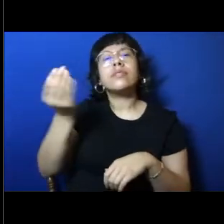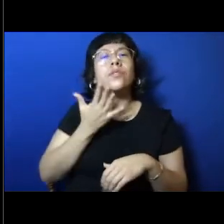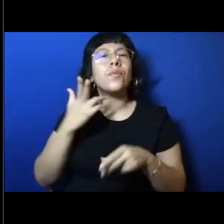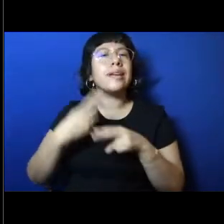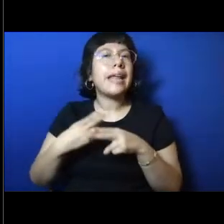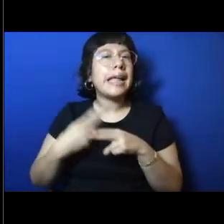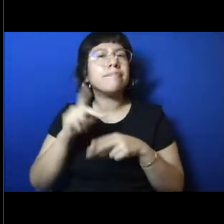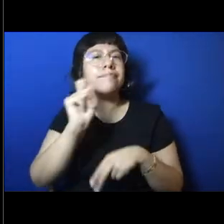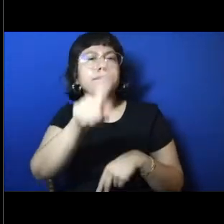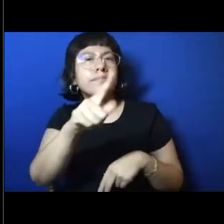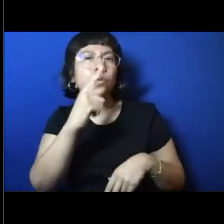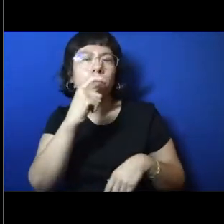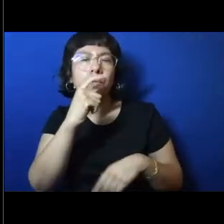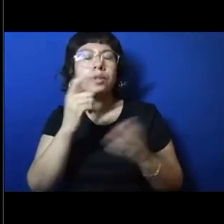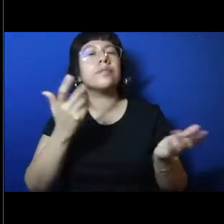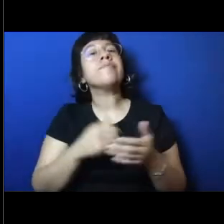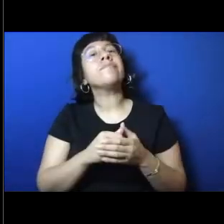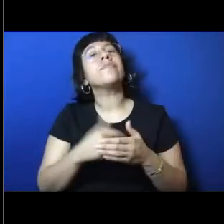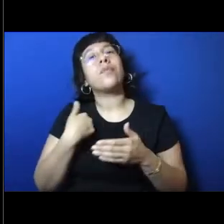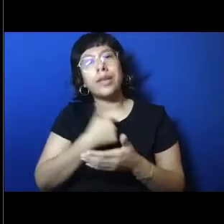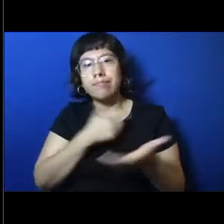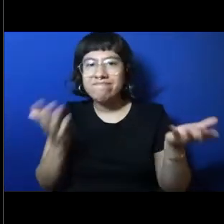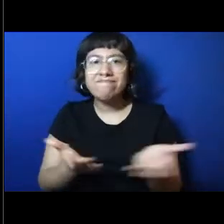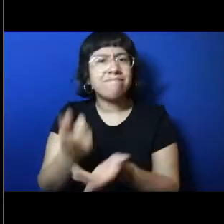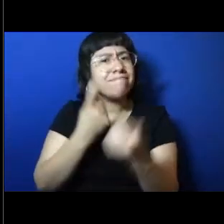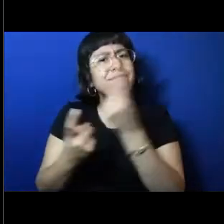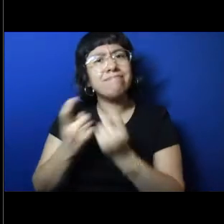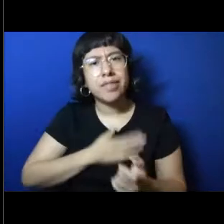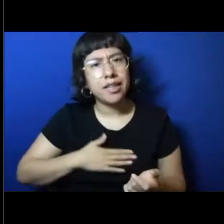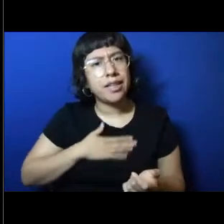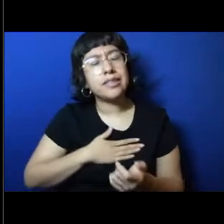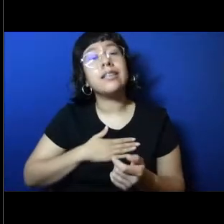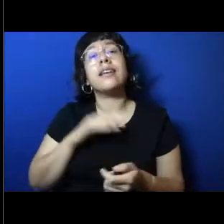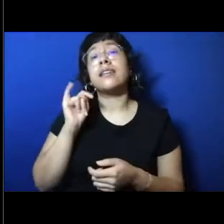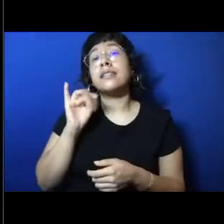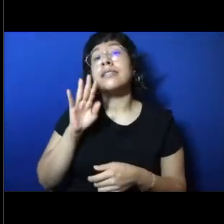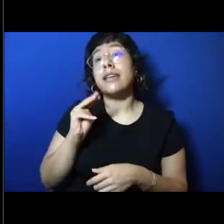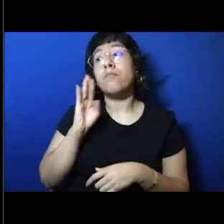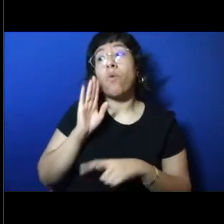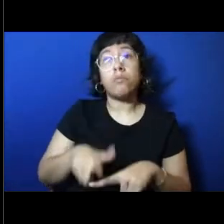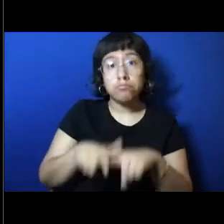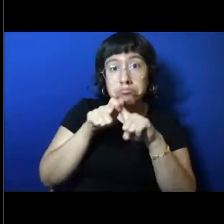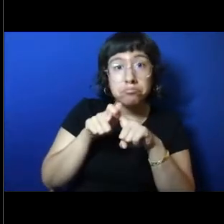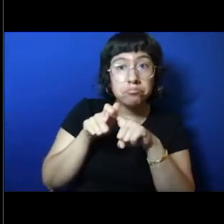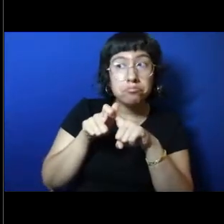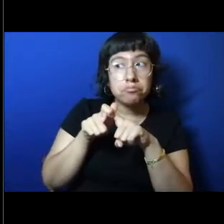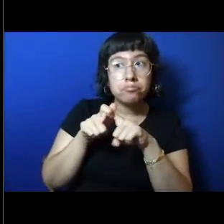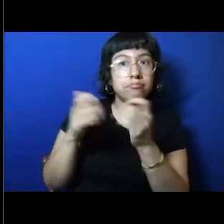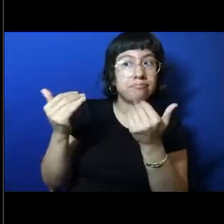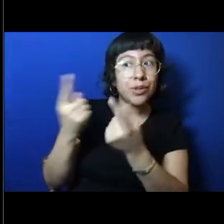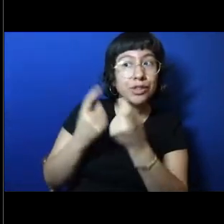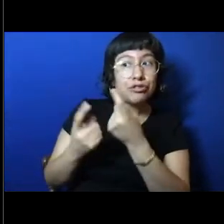We encourage you to ask as we go and Tim will stop periodically and answer a few questions. We may not get to all of them